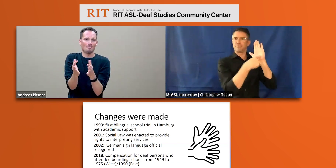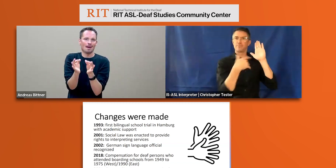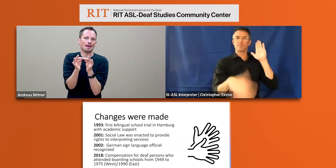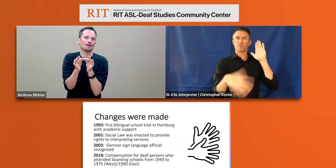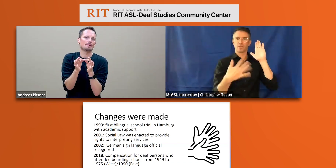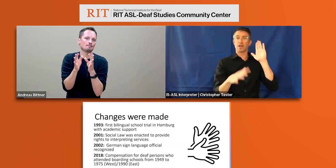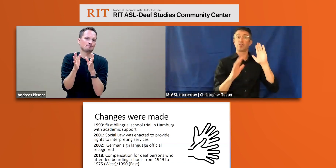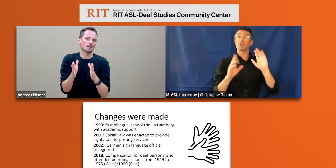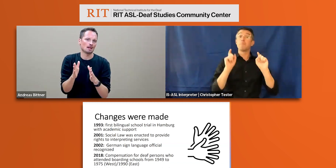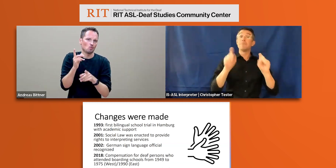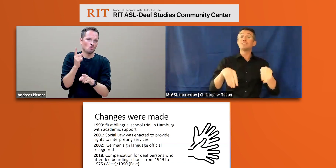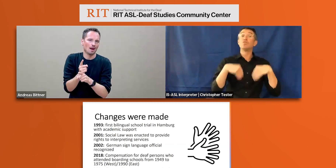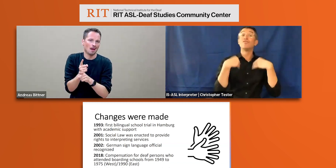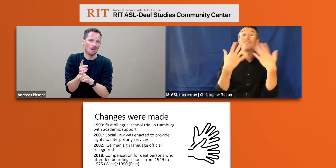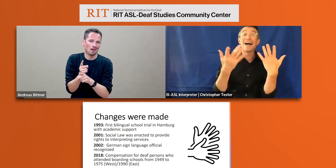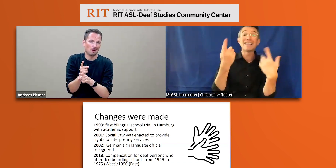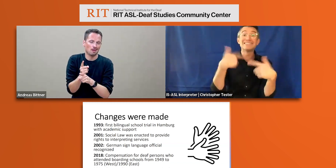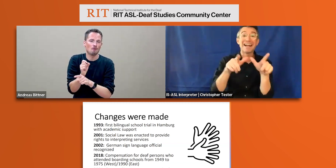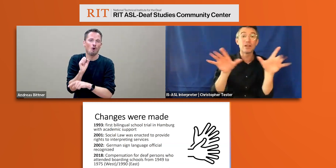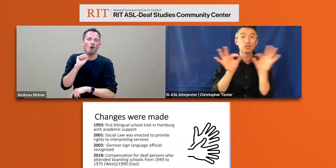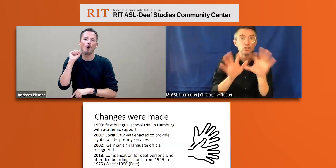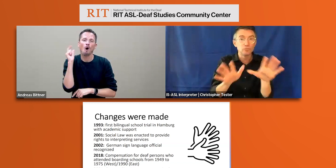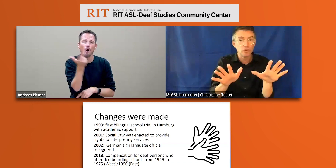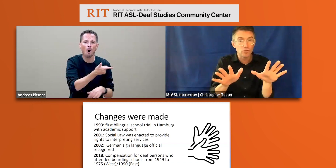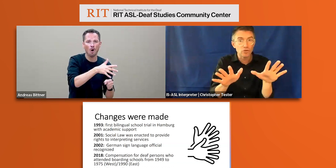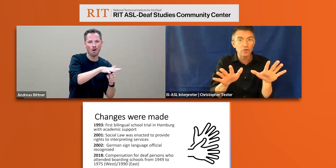there was a law passed that provided the right